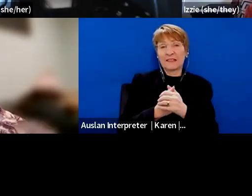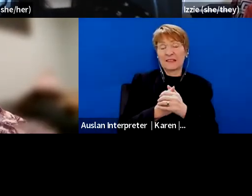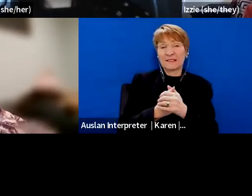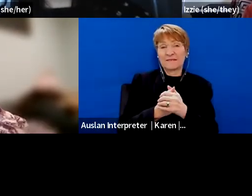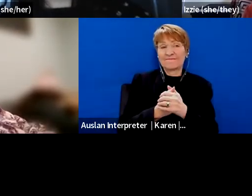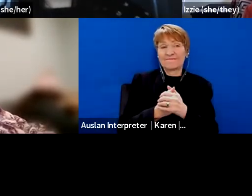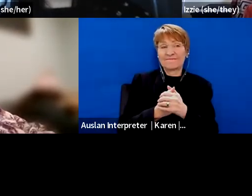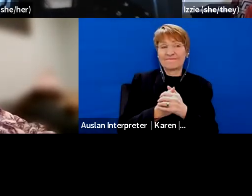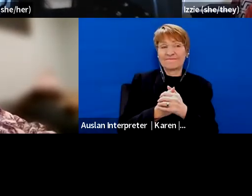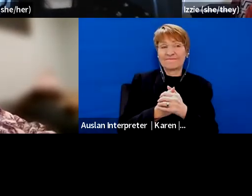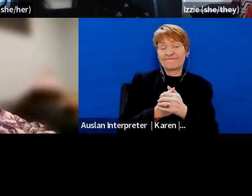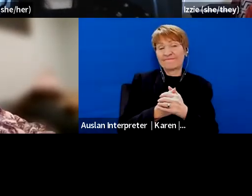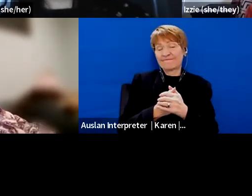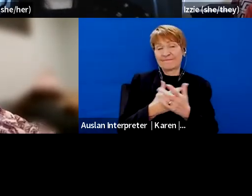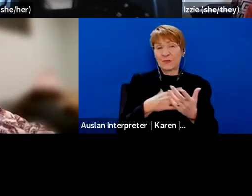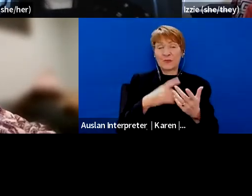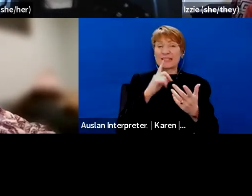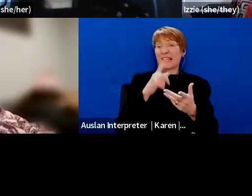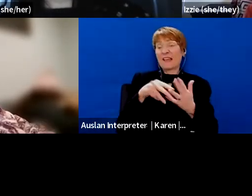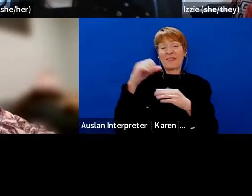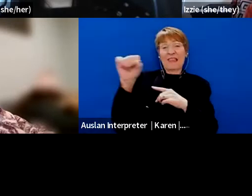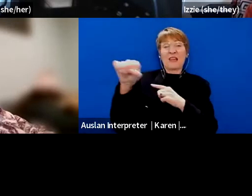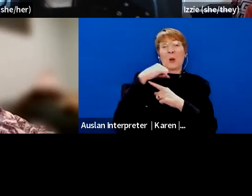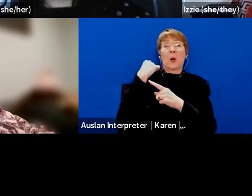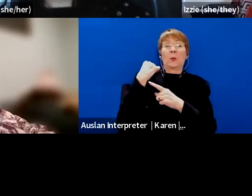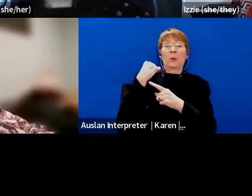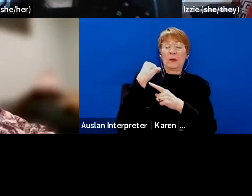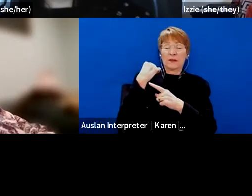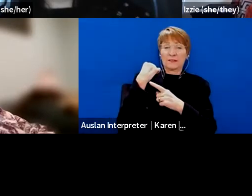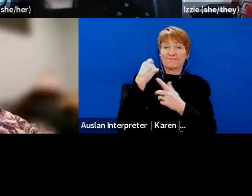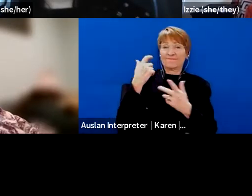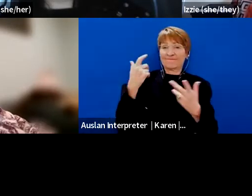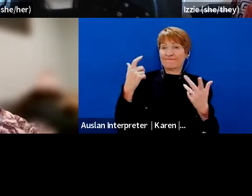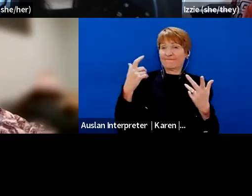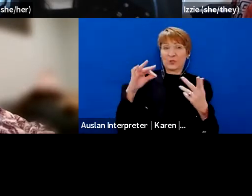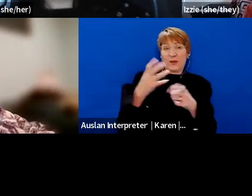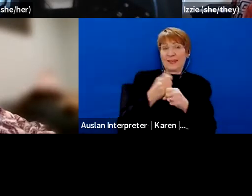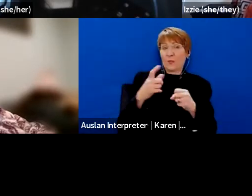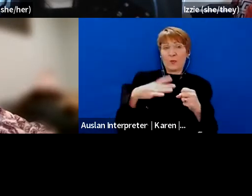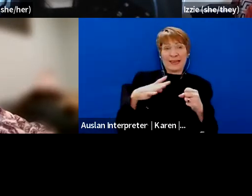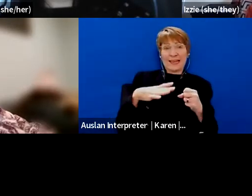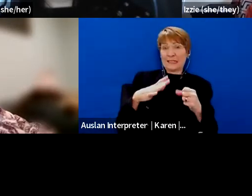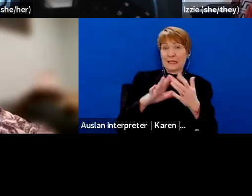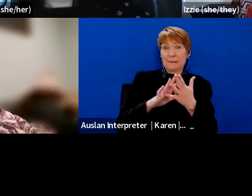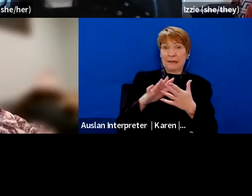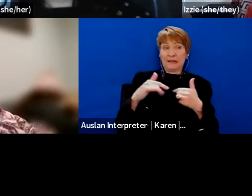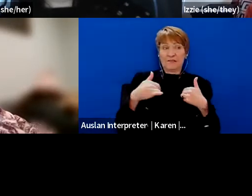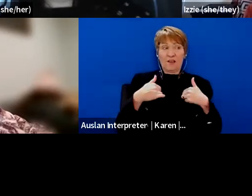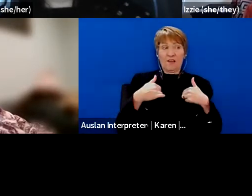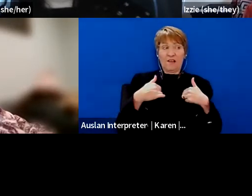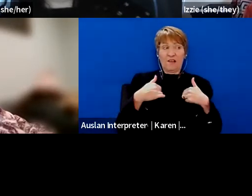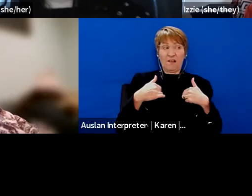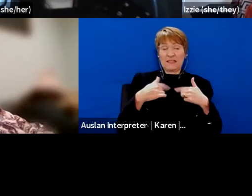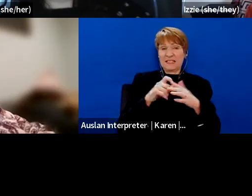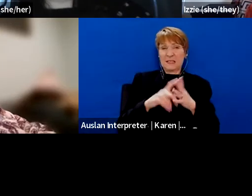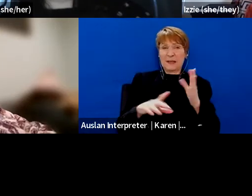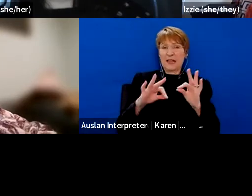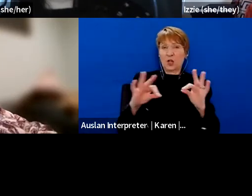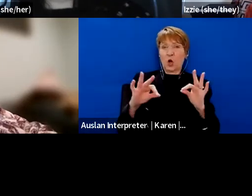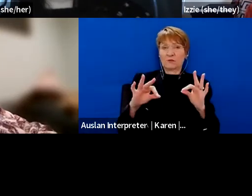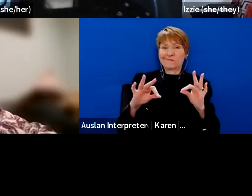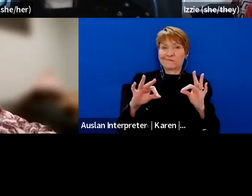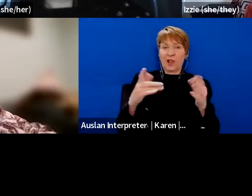And I just wanted to reassure you that if you are not that you don't get the funding that you need. It doesn't make you any less valid and your disability.